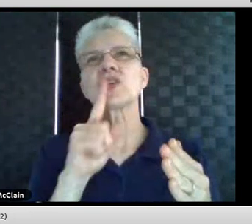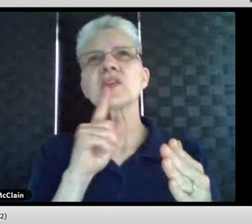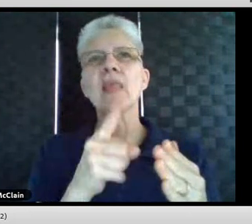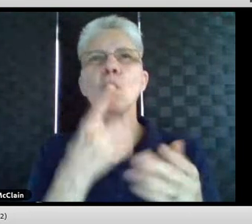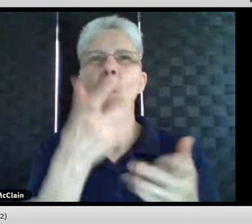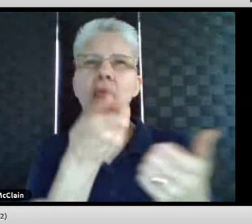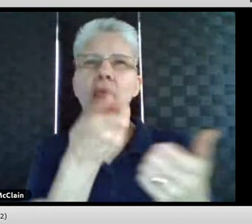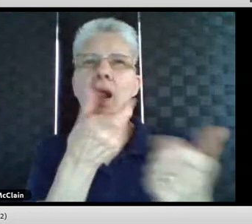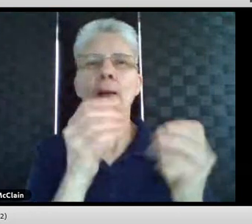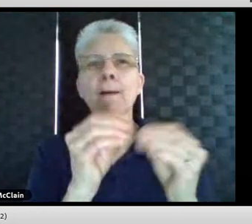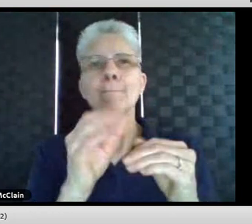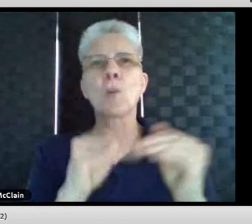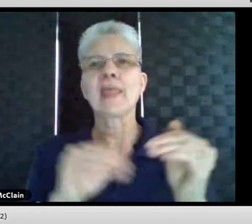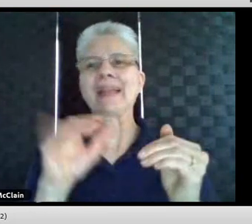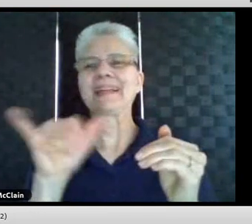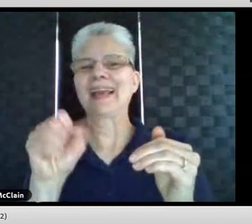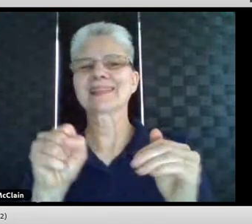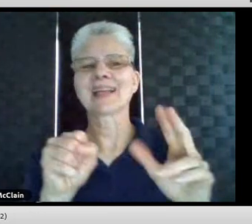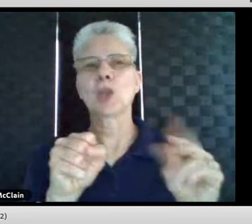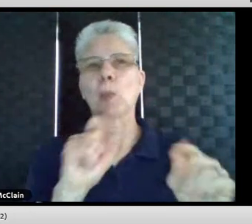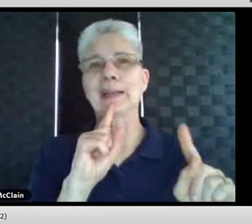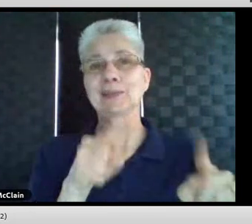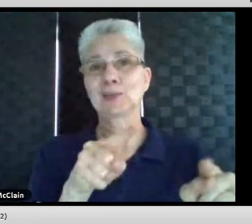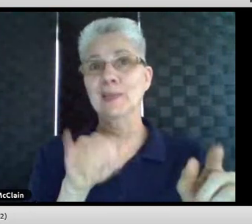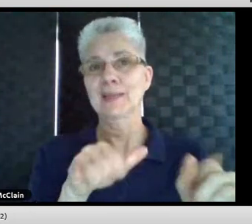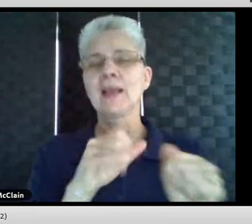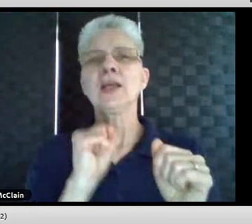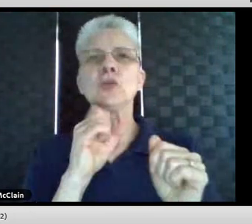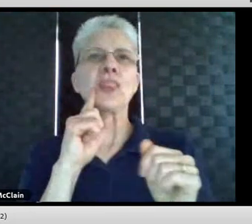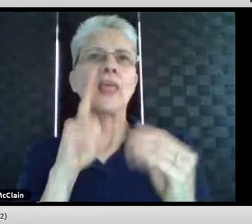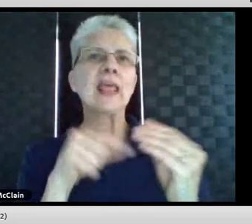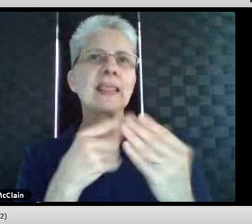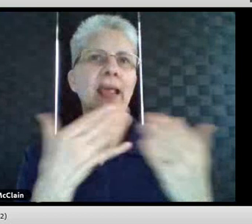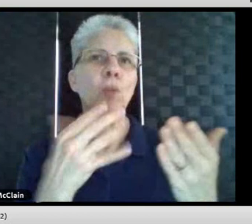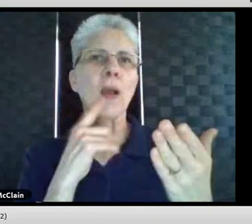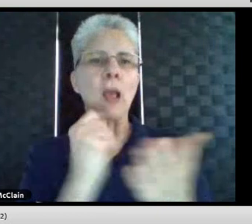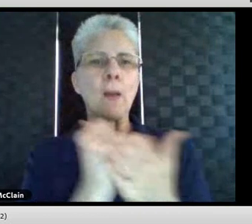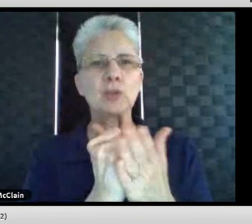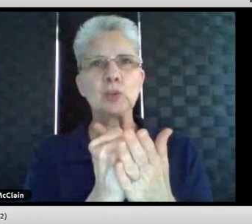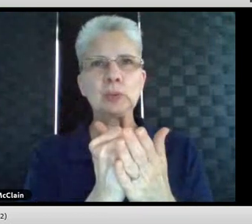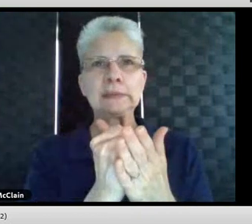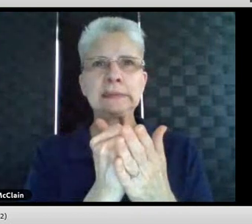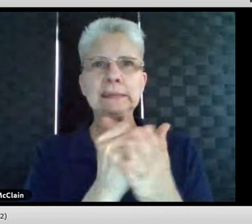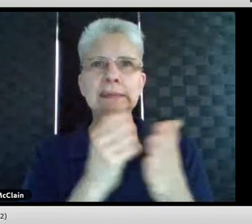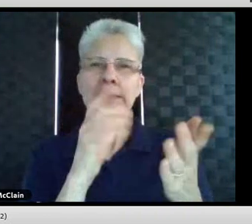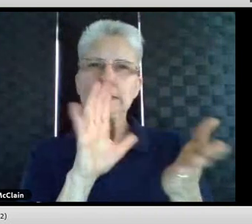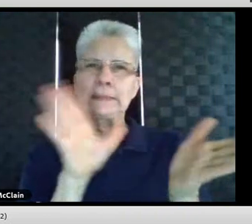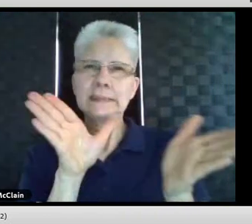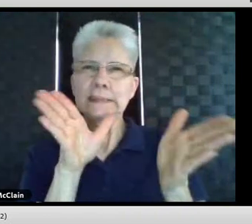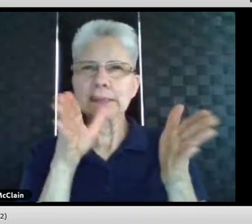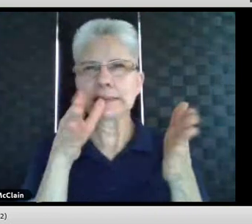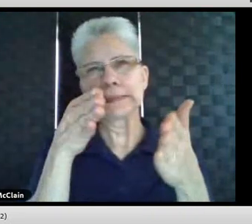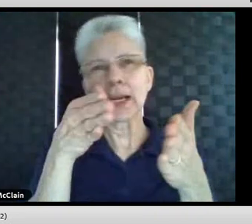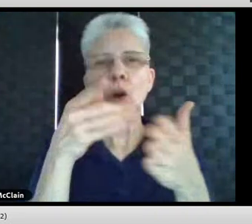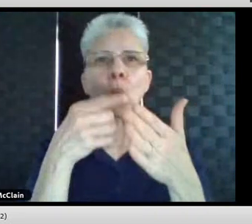than a yes-or-no answer, so, you know, and then things that are going to help you streamline as well, right, like, "Where have you looked so far?